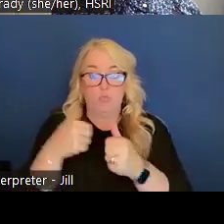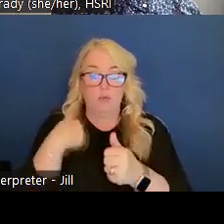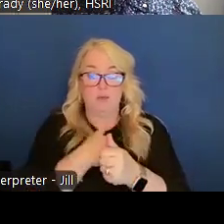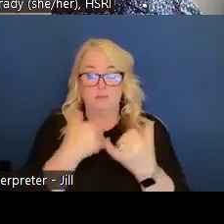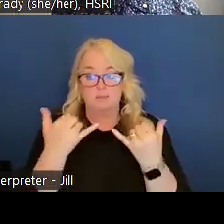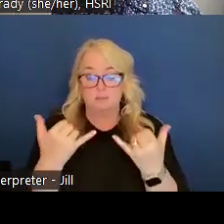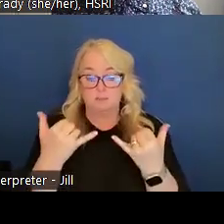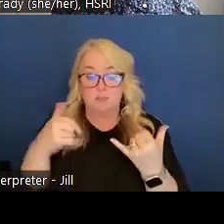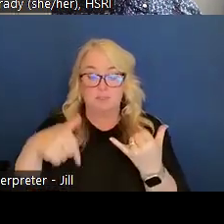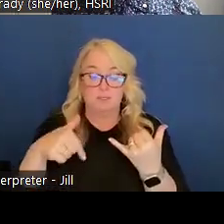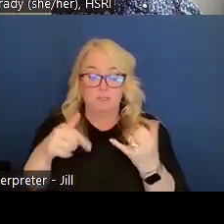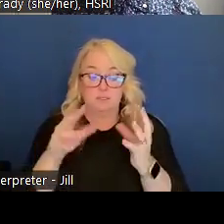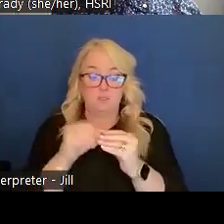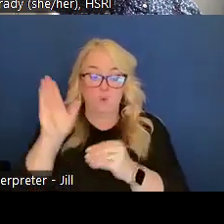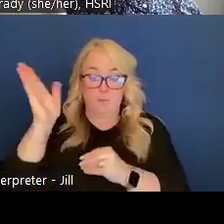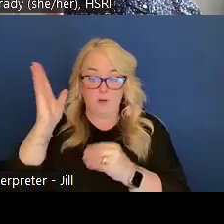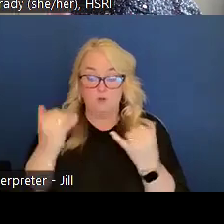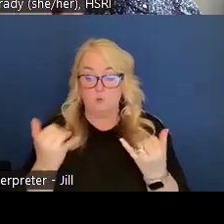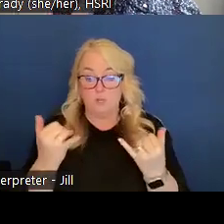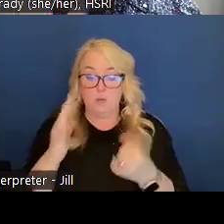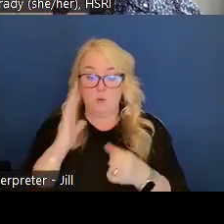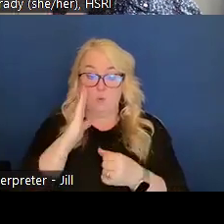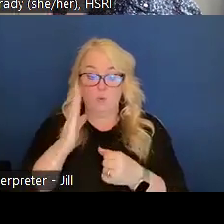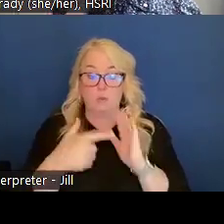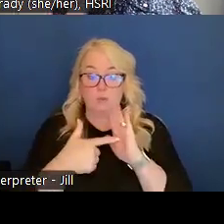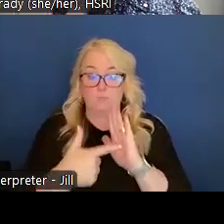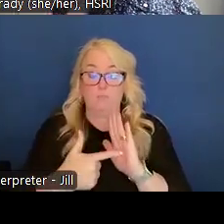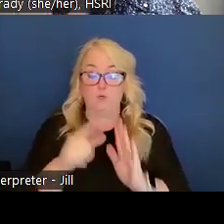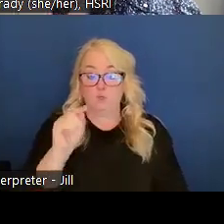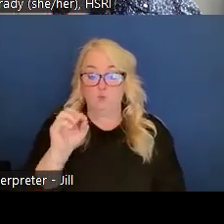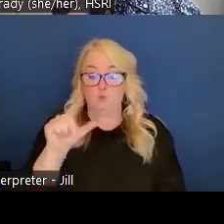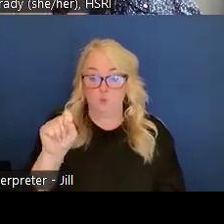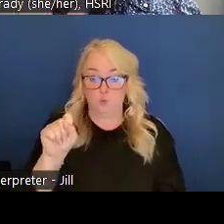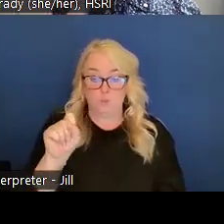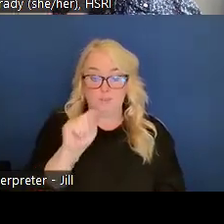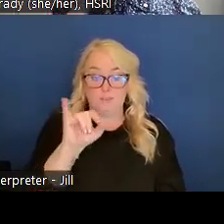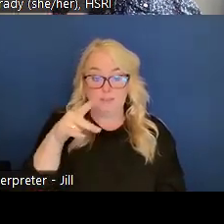webinar today will be entitled "Tools and Tips for Commenting